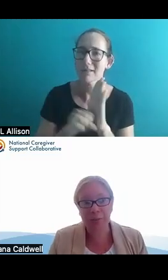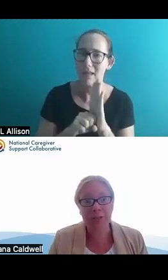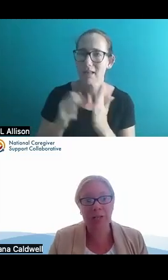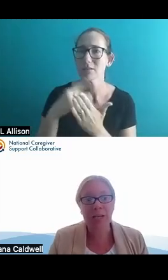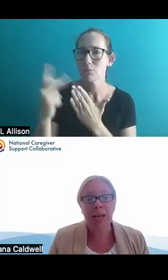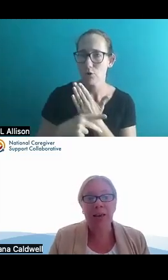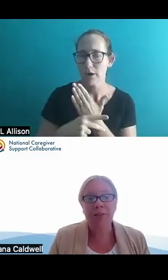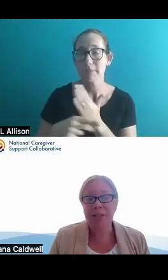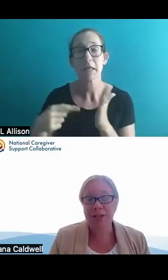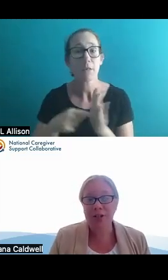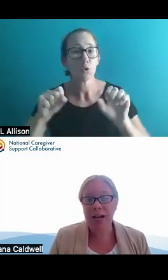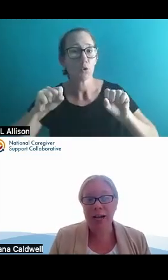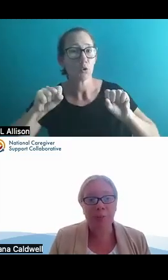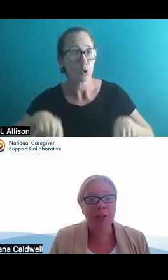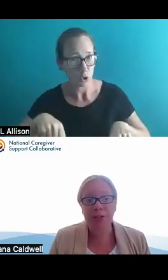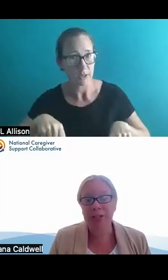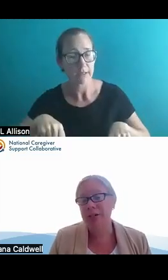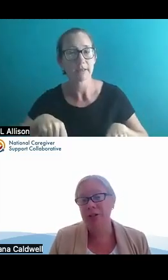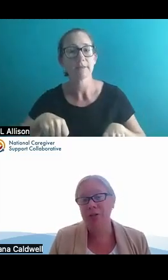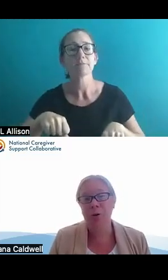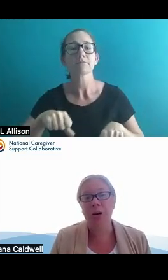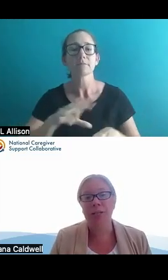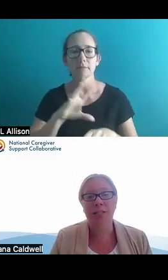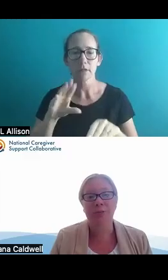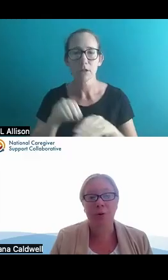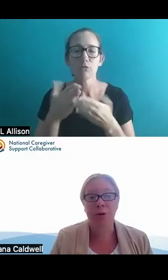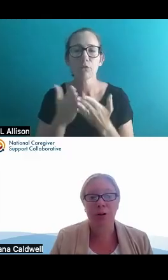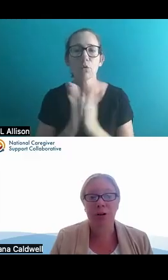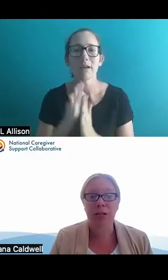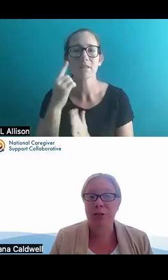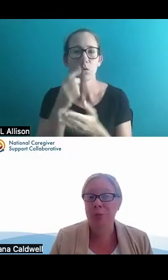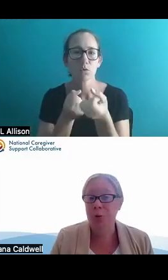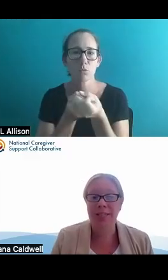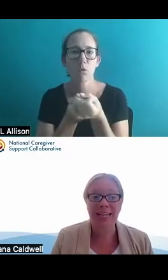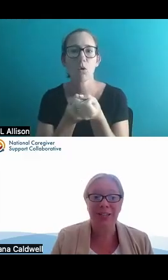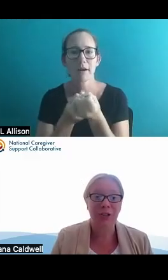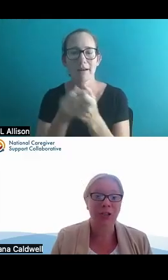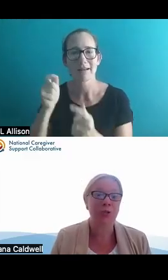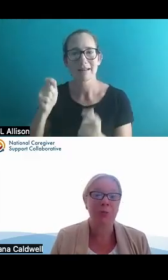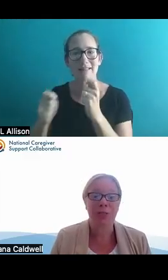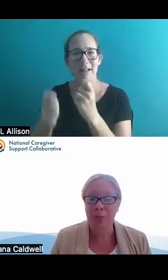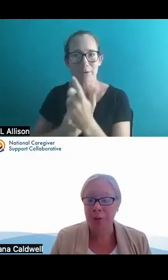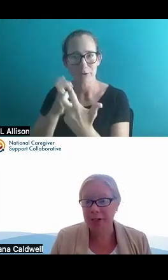and this could absolutely include requests for support that's tailored to specific populations